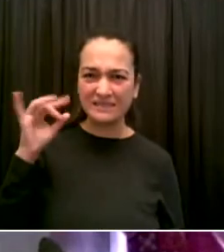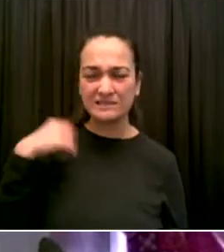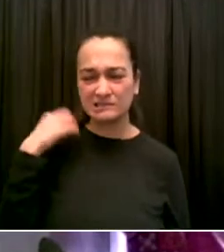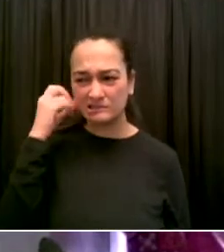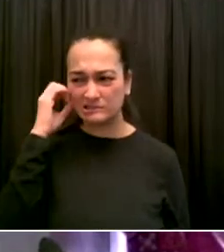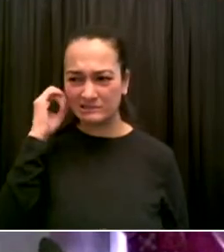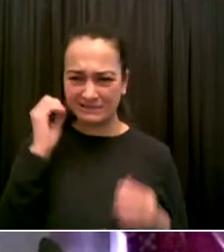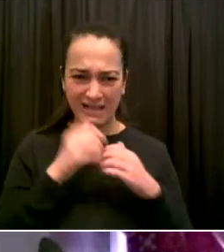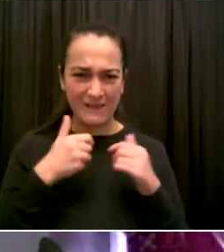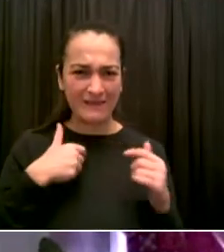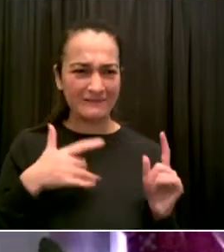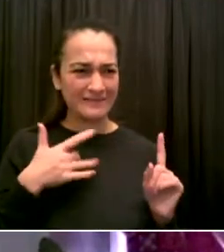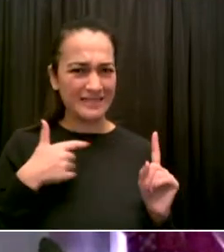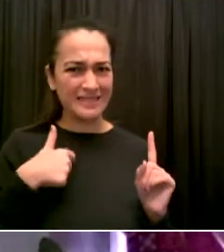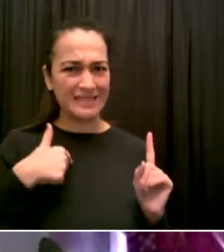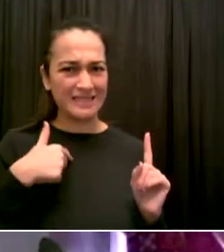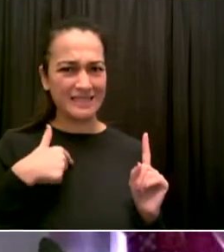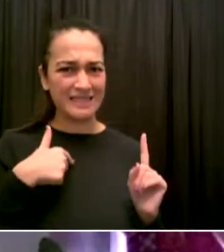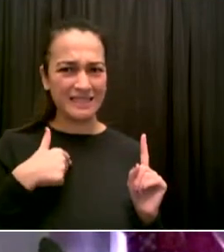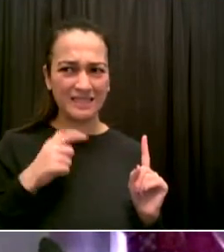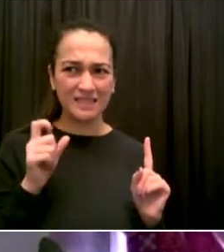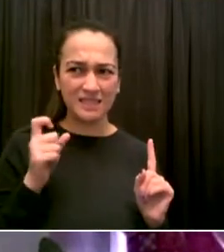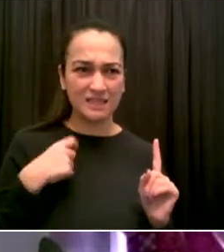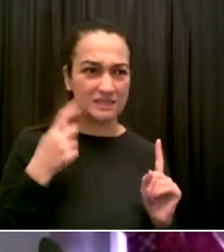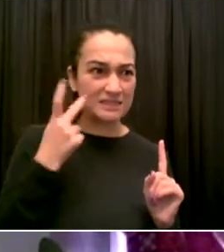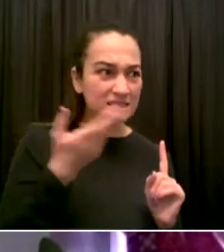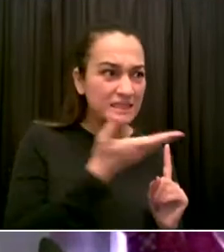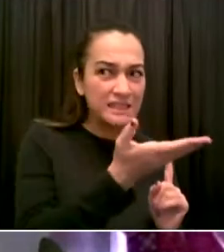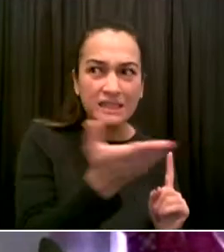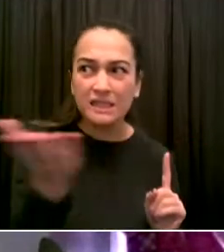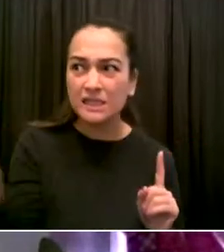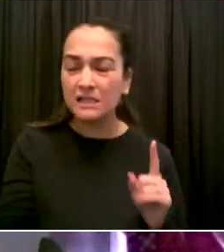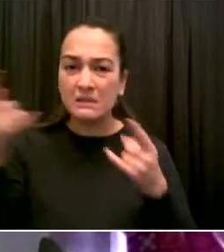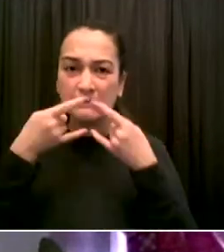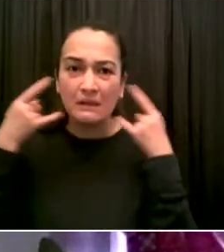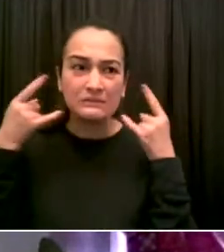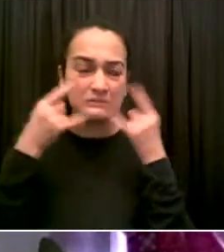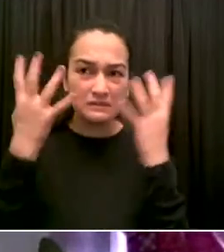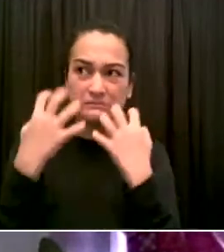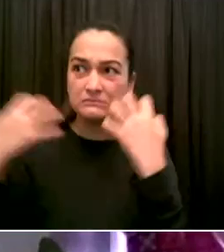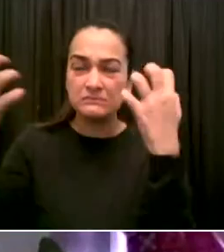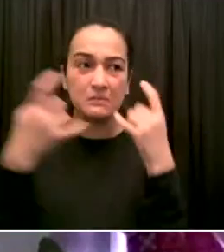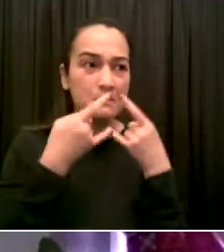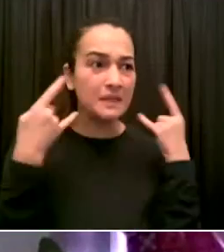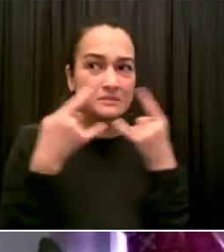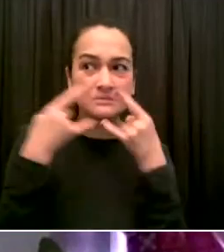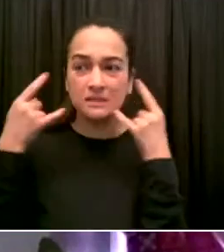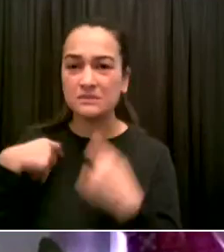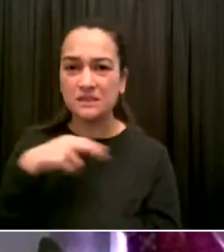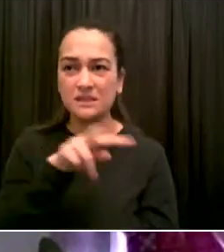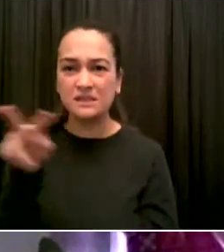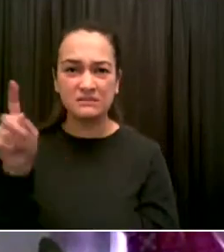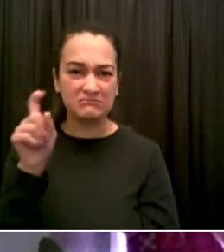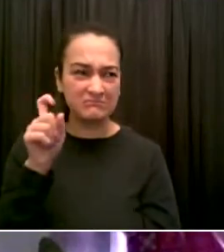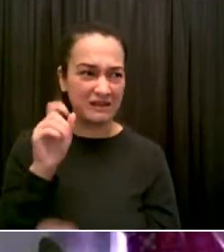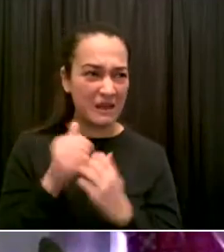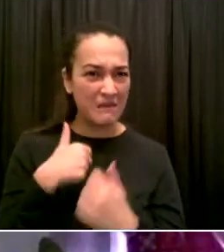EVERY NIGHT I LOOK OUT AT THAT AUDIENCE AND I THOUGHT IT WOULD BE STRANGE TO SEE PEOPLE IN